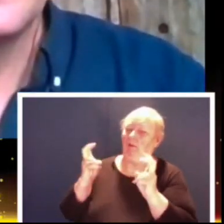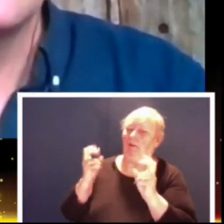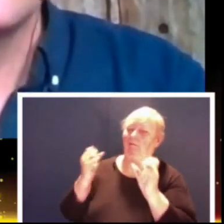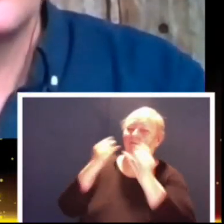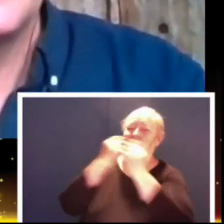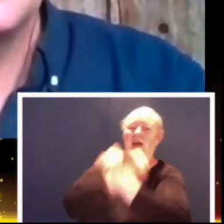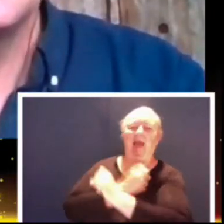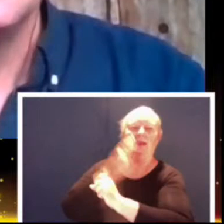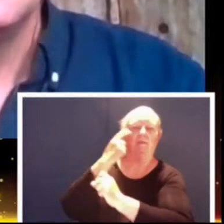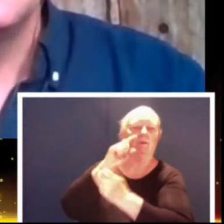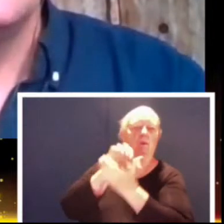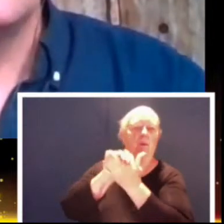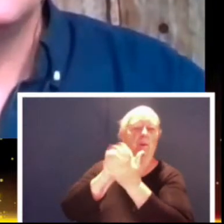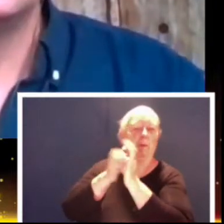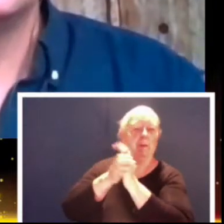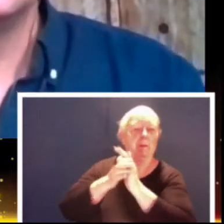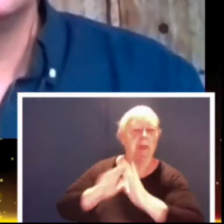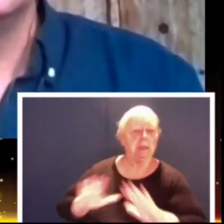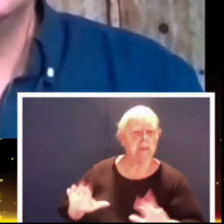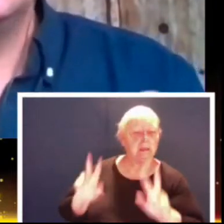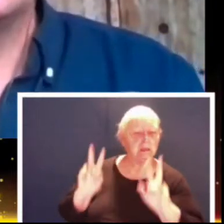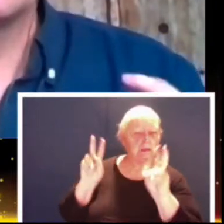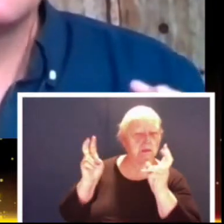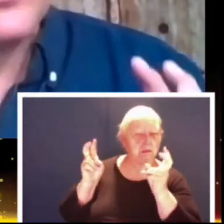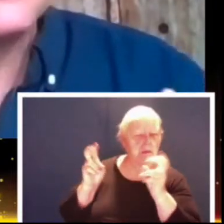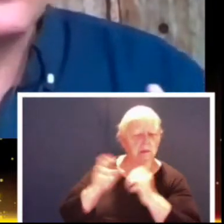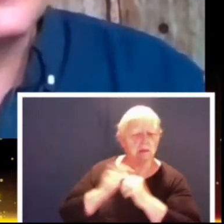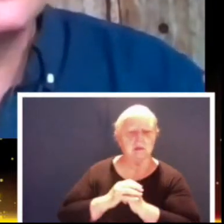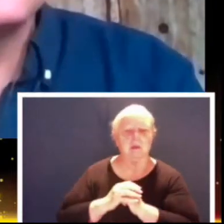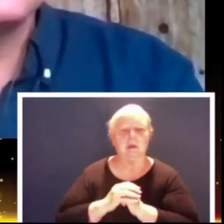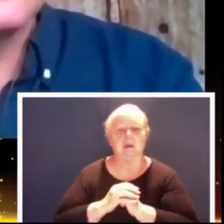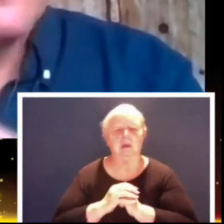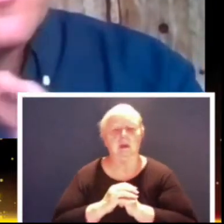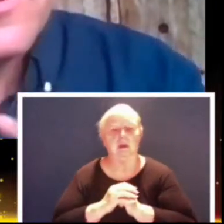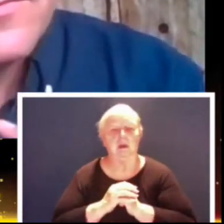or a way in which it's really critical to sort of